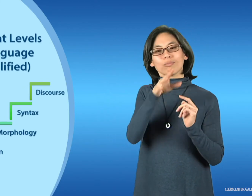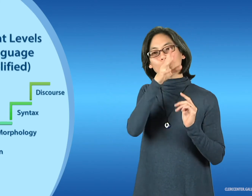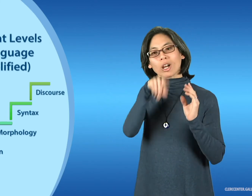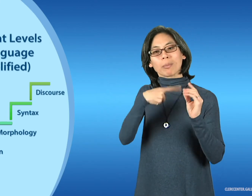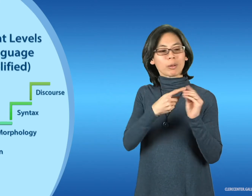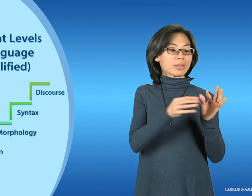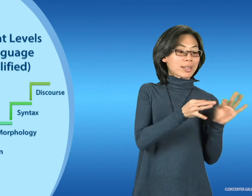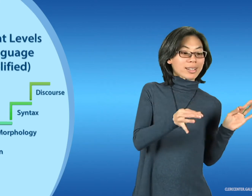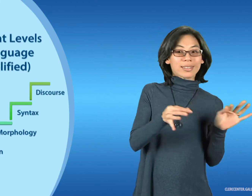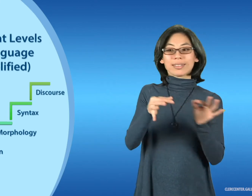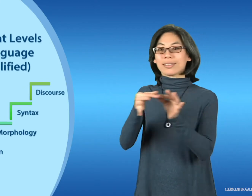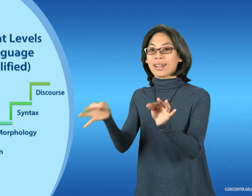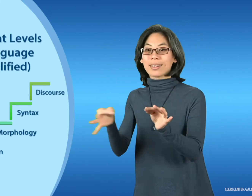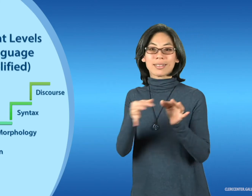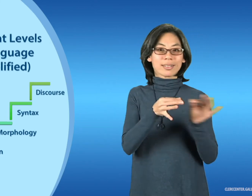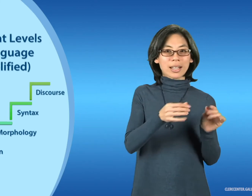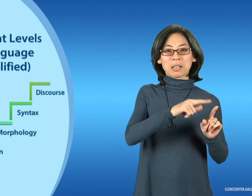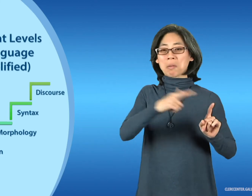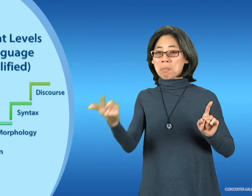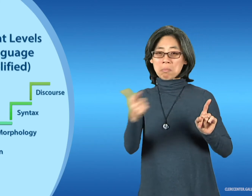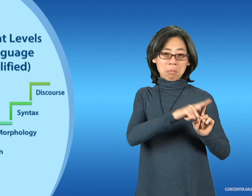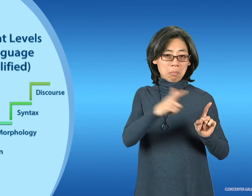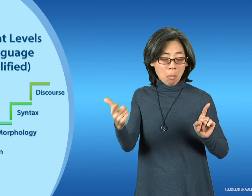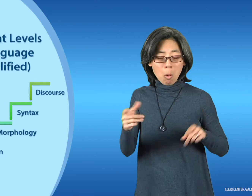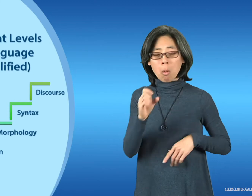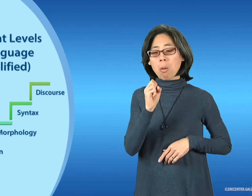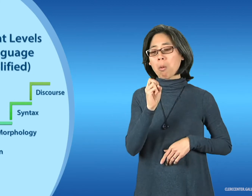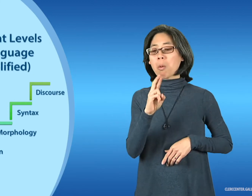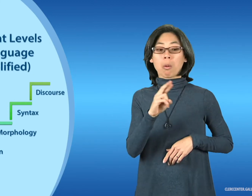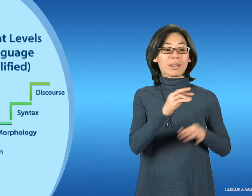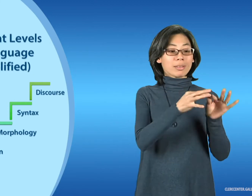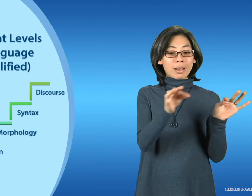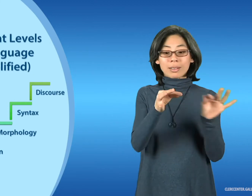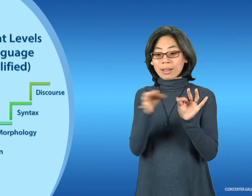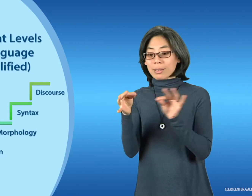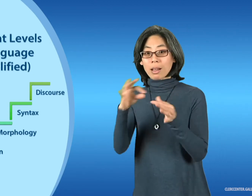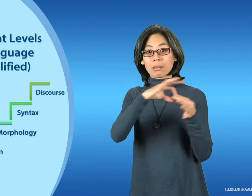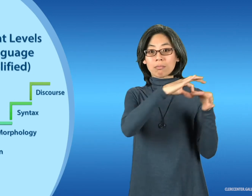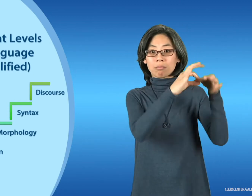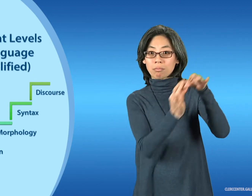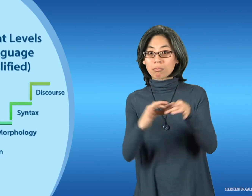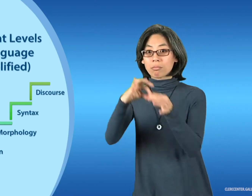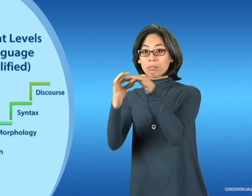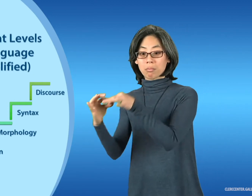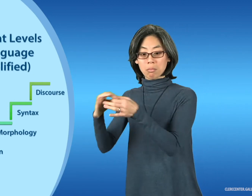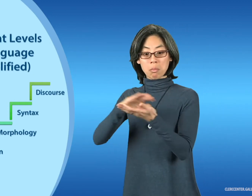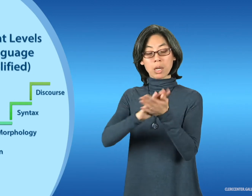and that's talking about multiple sentences, say, in a conversation, or in a narrative,